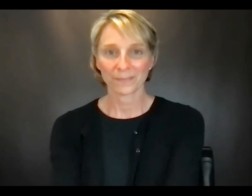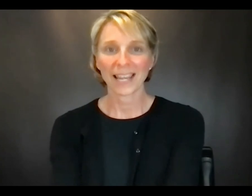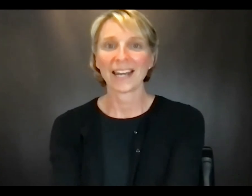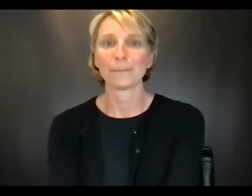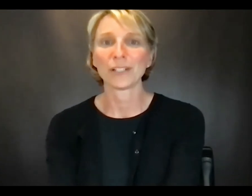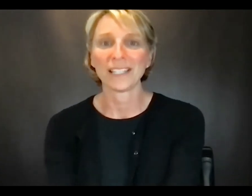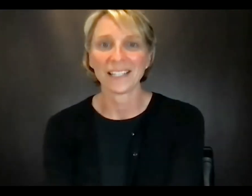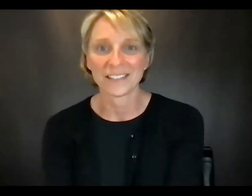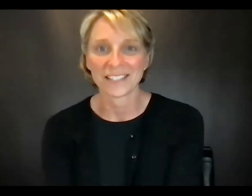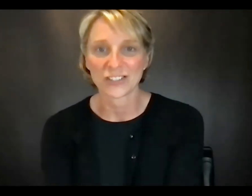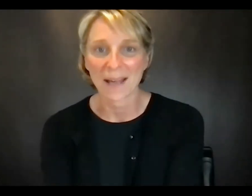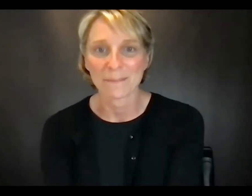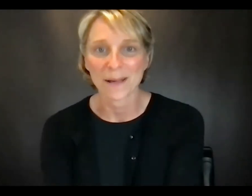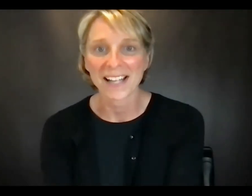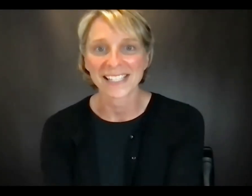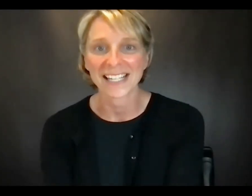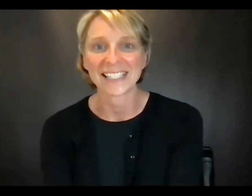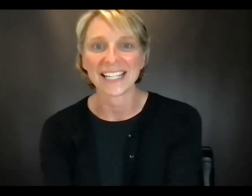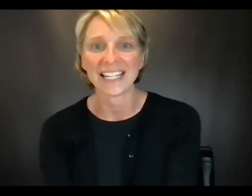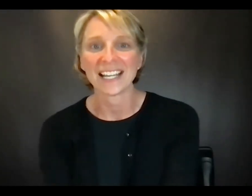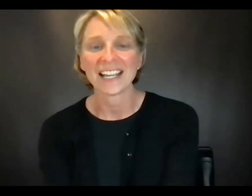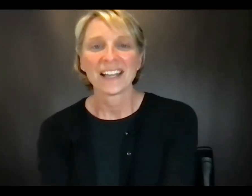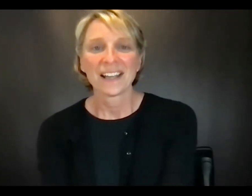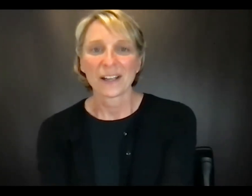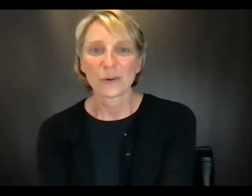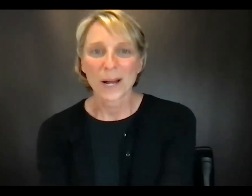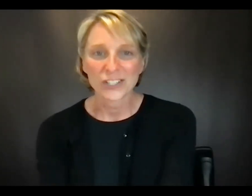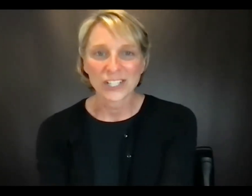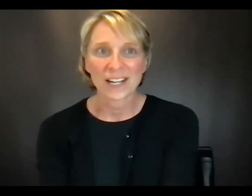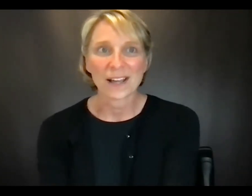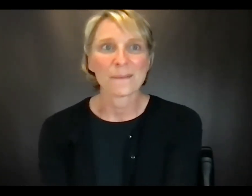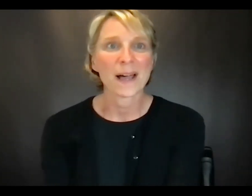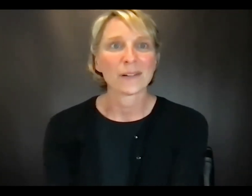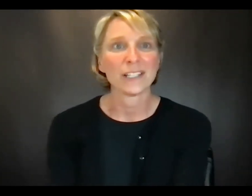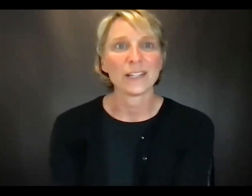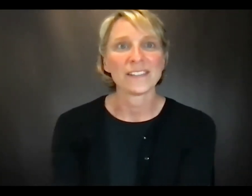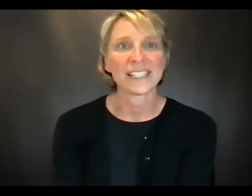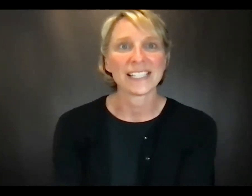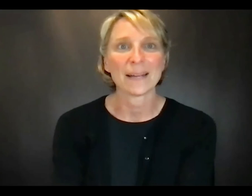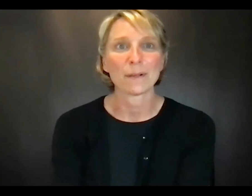And I'm looking here in the chat box. I see a question about: Can you give us an example of a